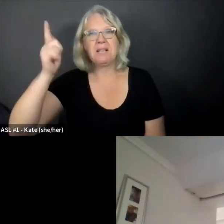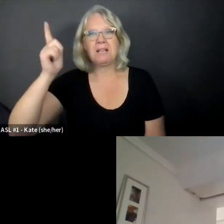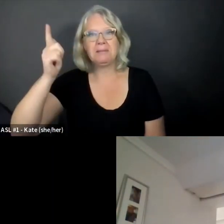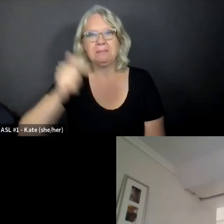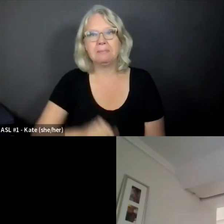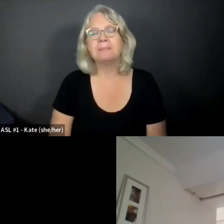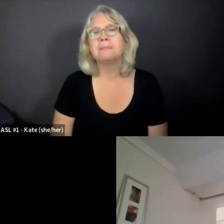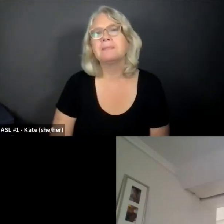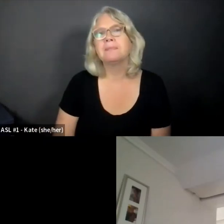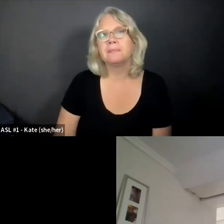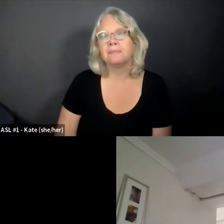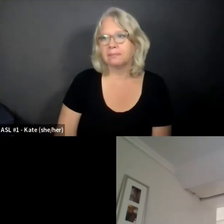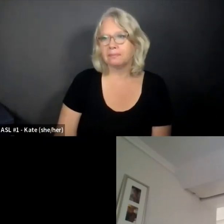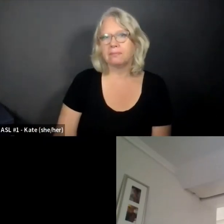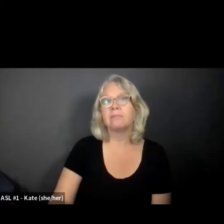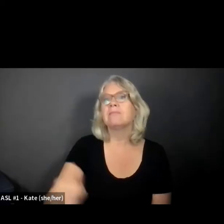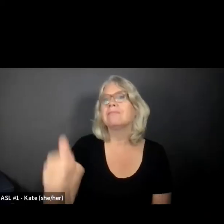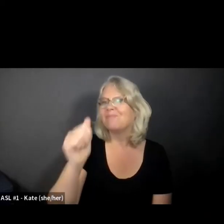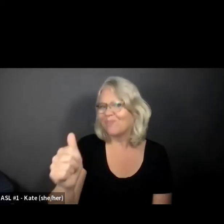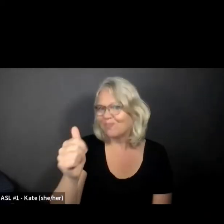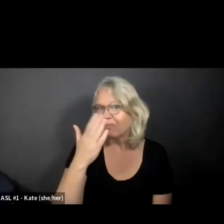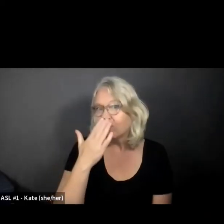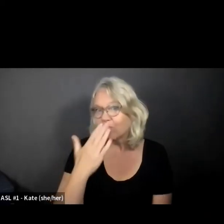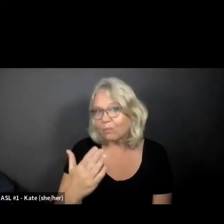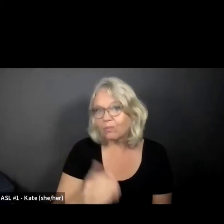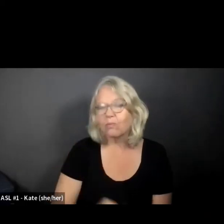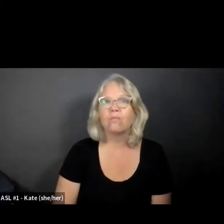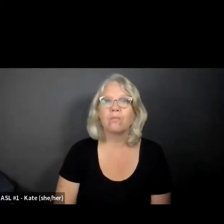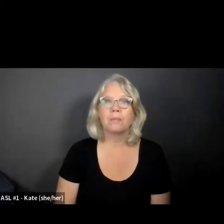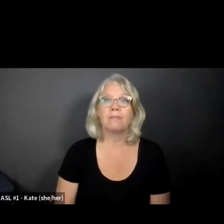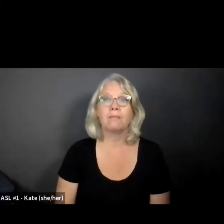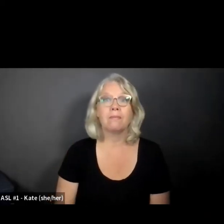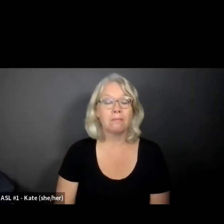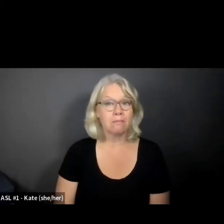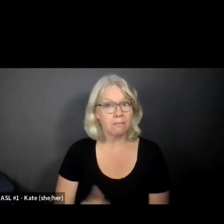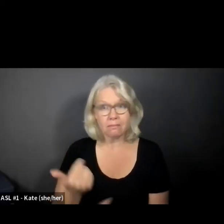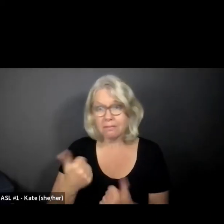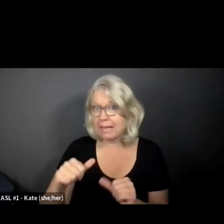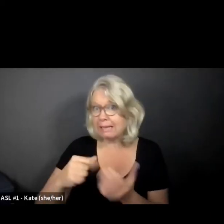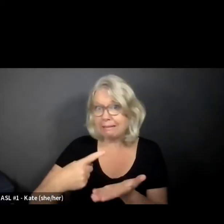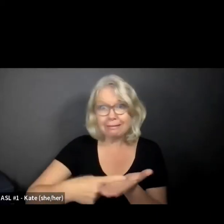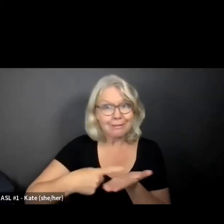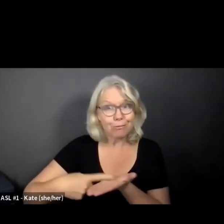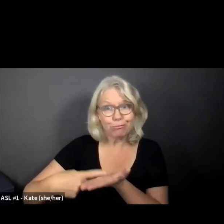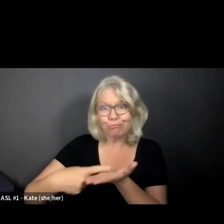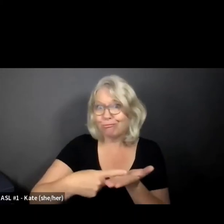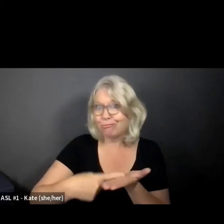Douglas Waxman : THANK YOU. ANY DISCUSSION?